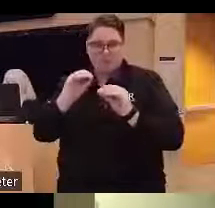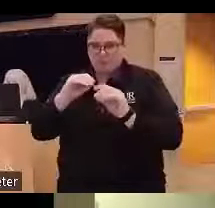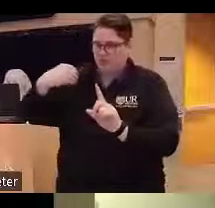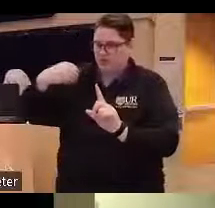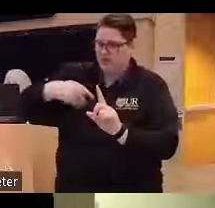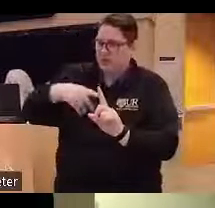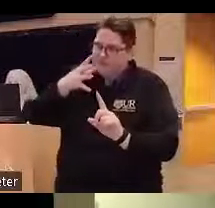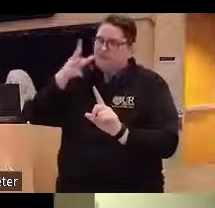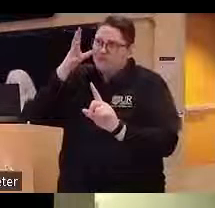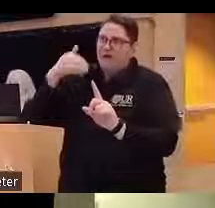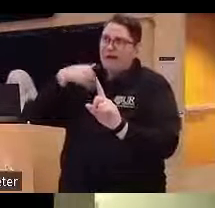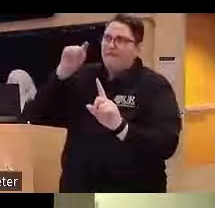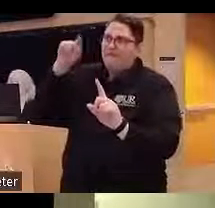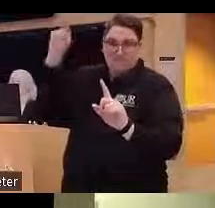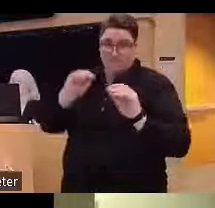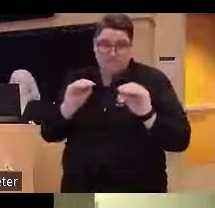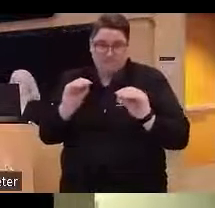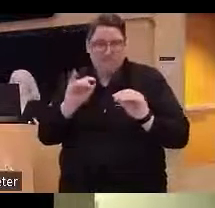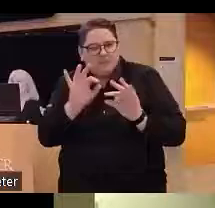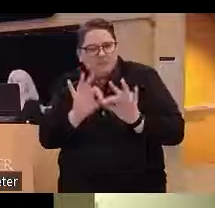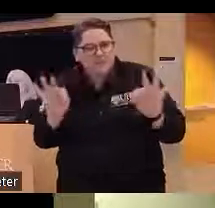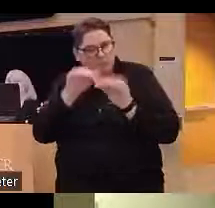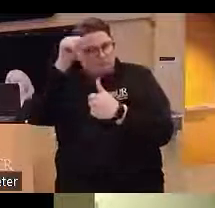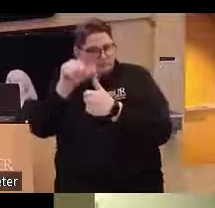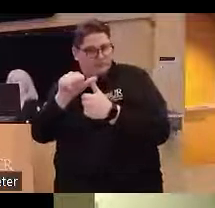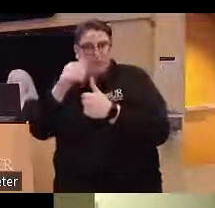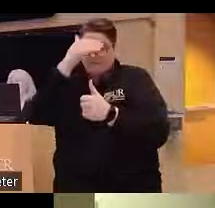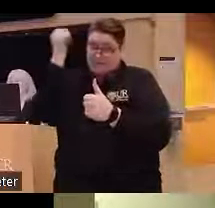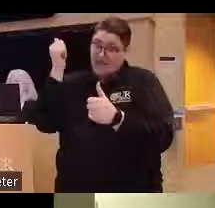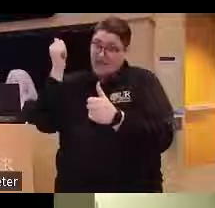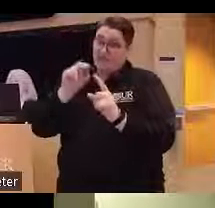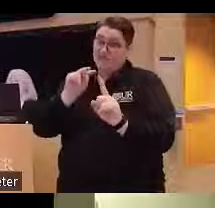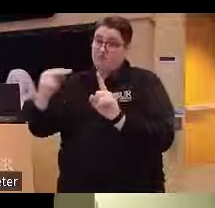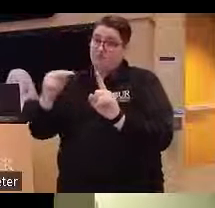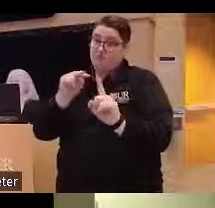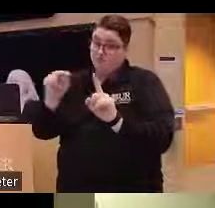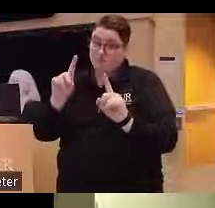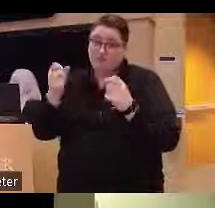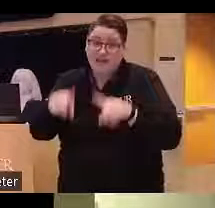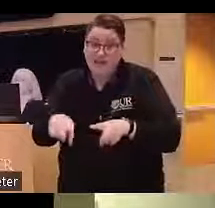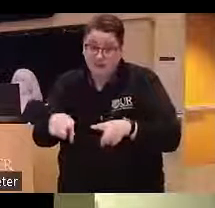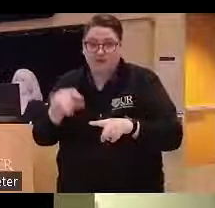it's important to keep that in mind because the perspectives can shift like the pendulum